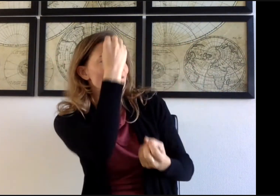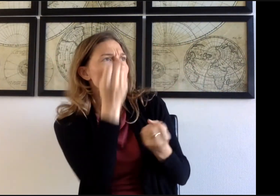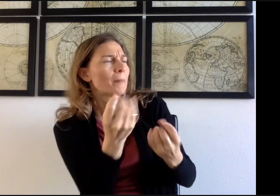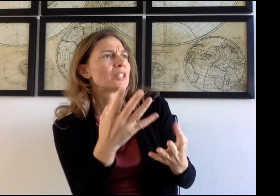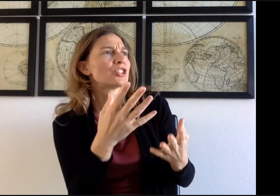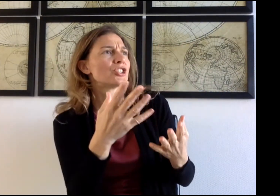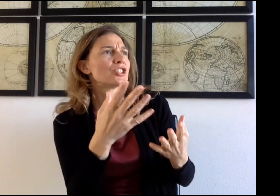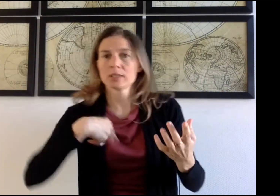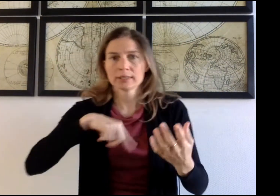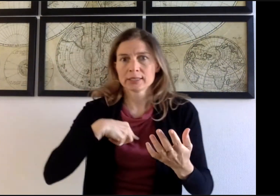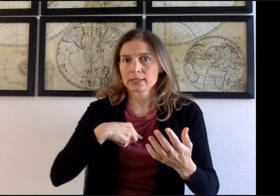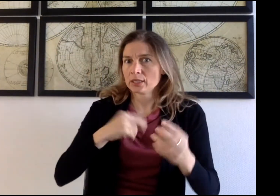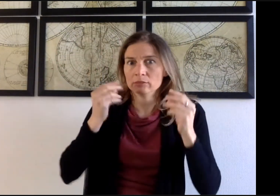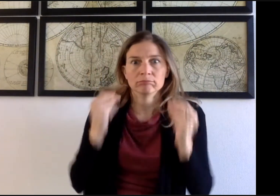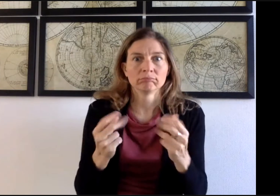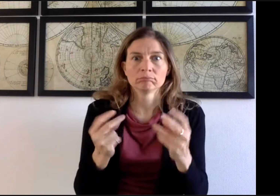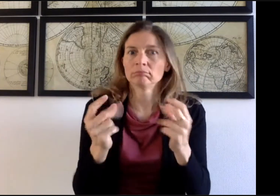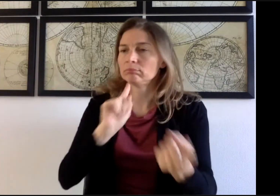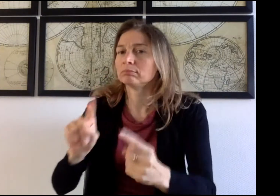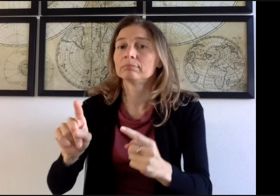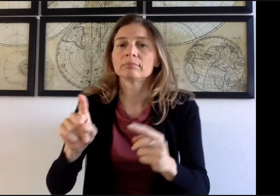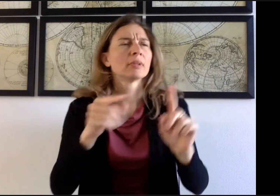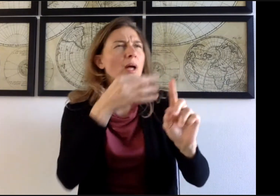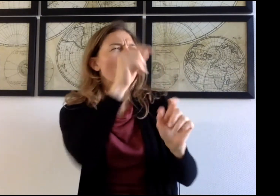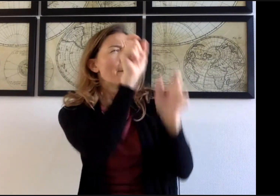calling on experts where we need to be able to make sure.